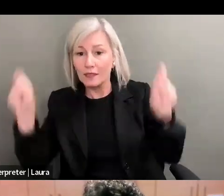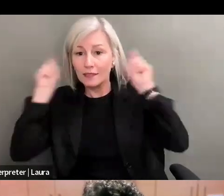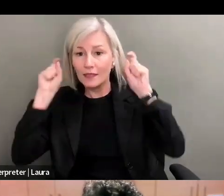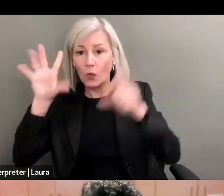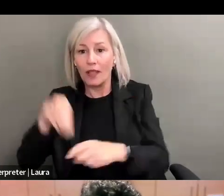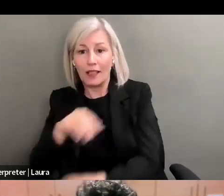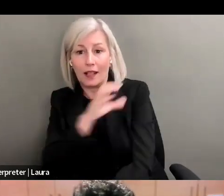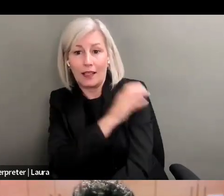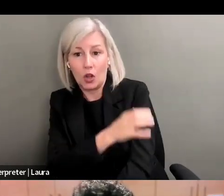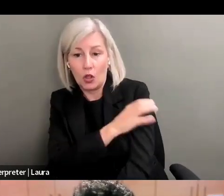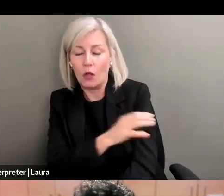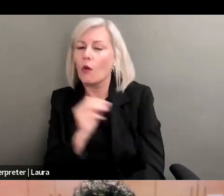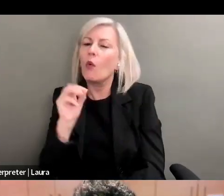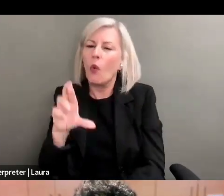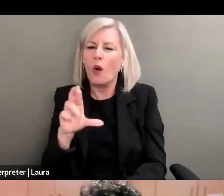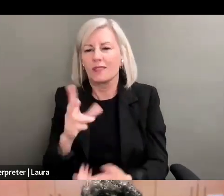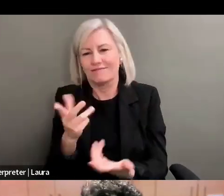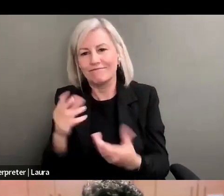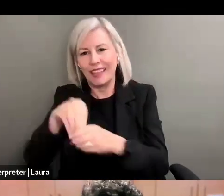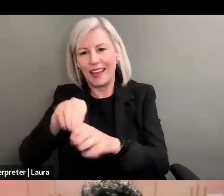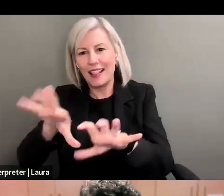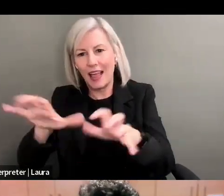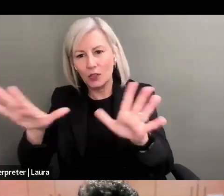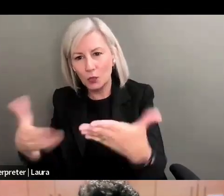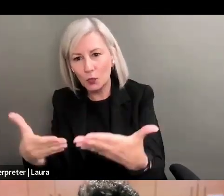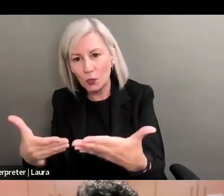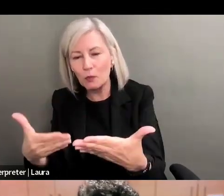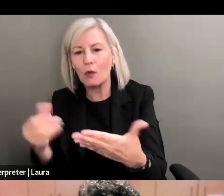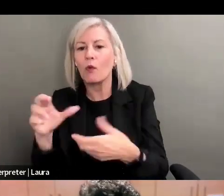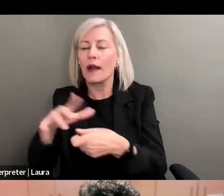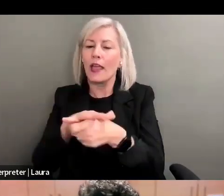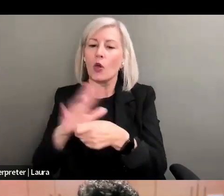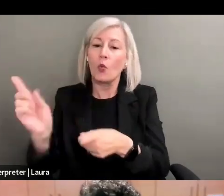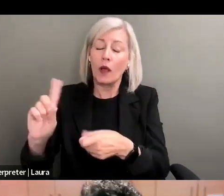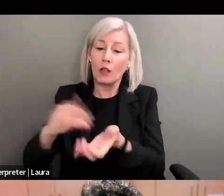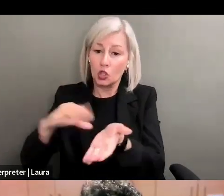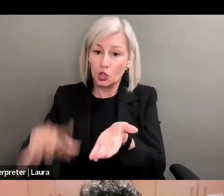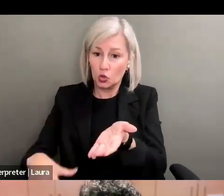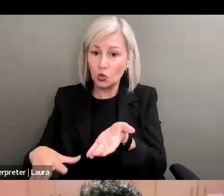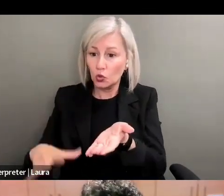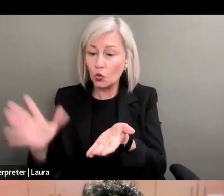or a more realistically in a classroom or an area where that student is going to be learning.